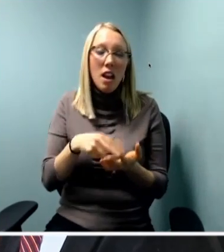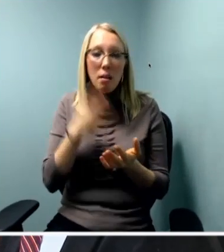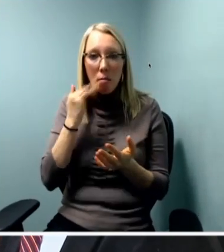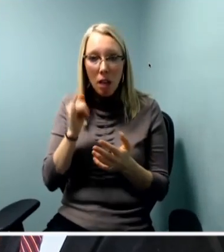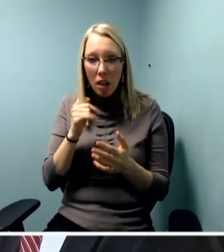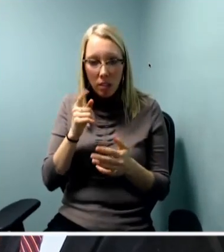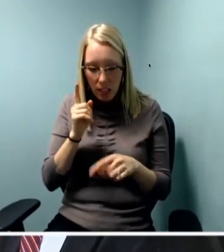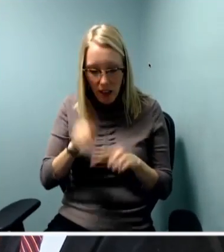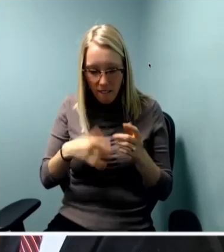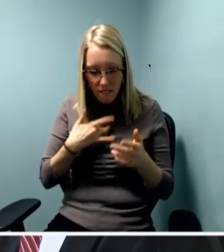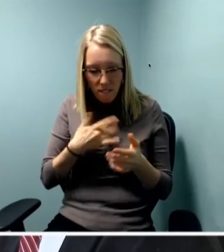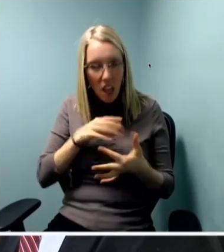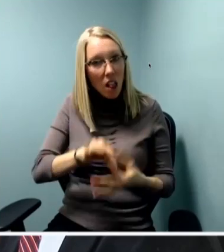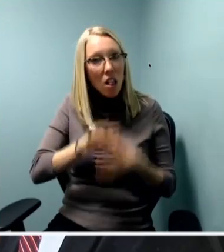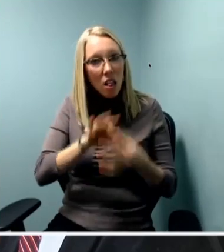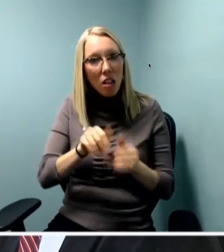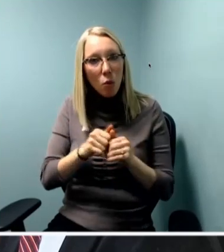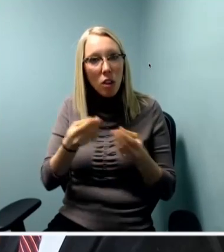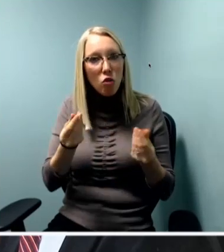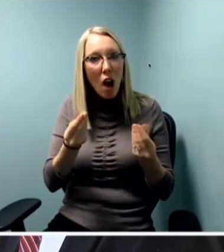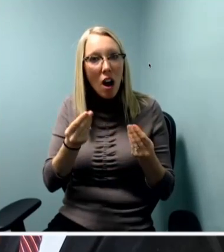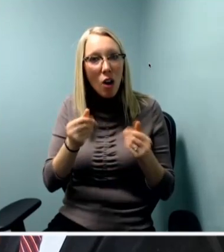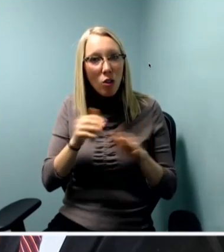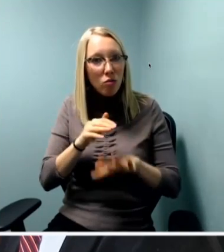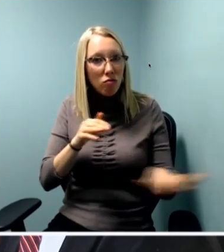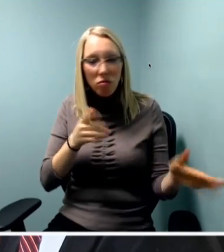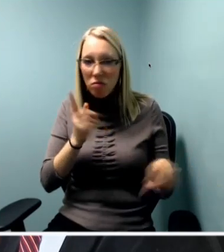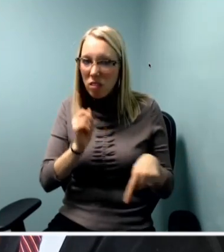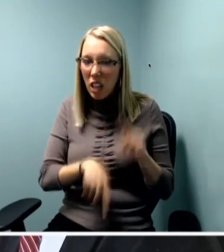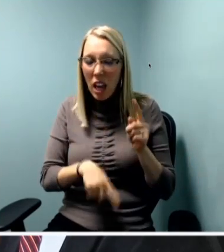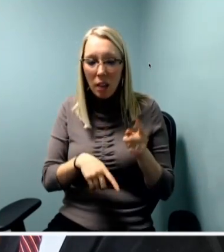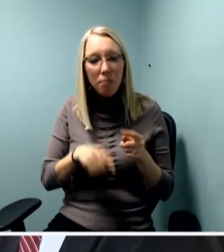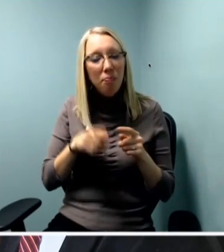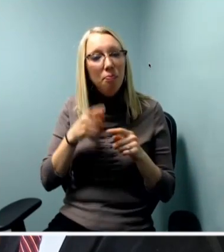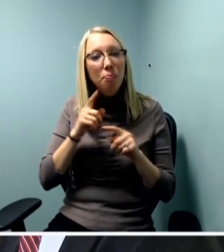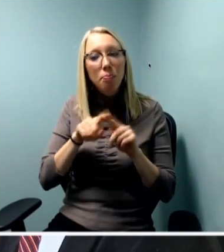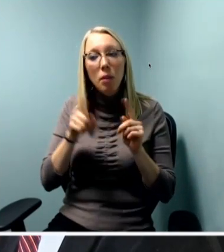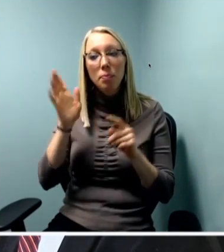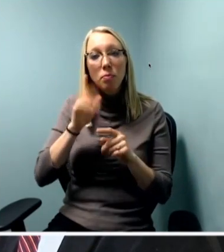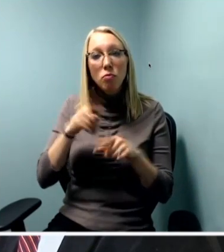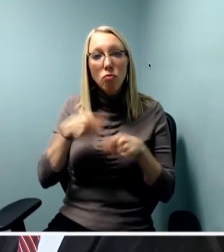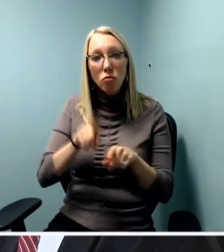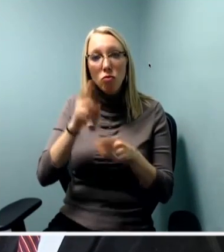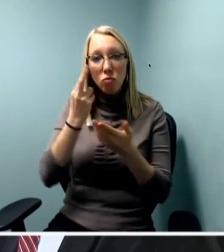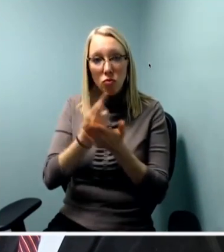But in rehab, nothing was working and I said, "You know what? Bring the mirror over." And they said, "Why?"